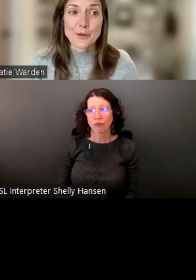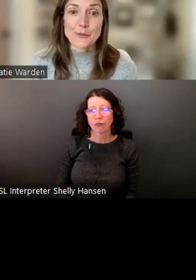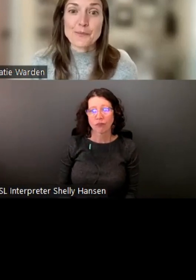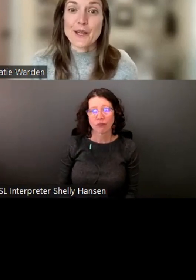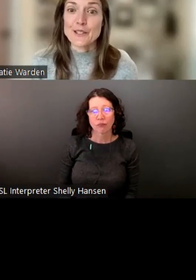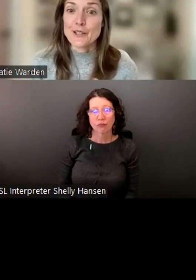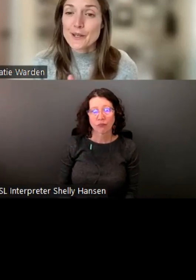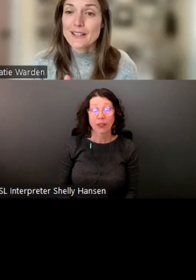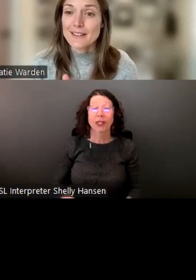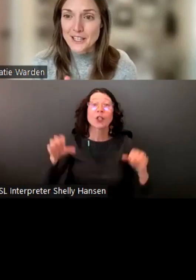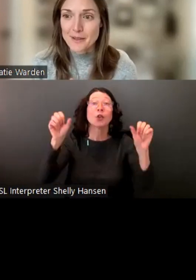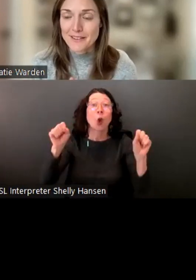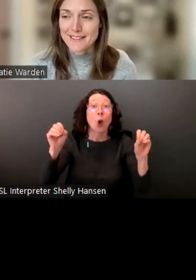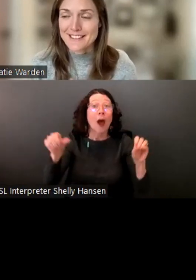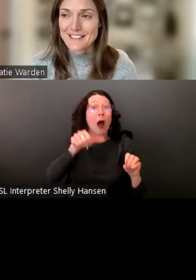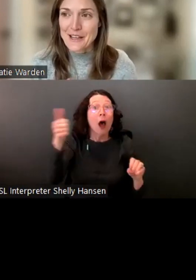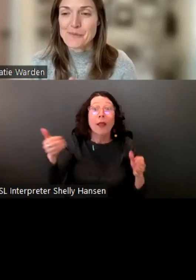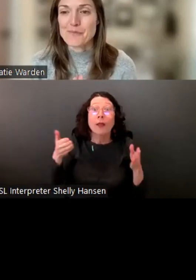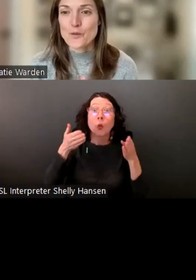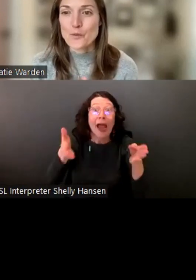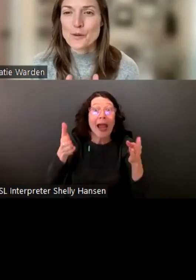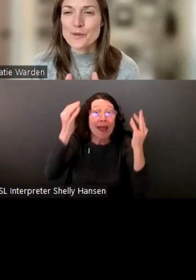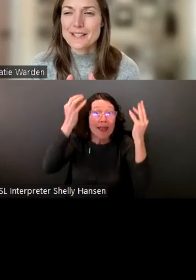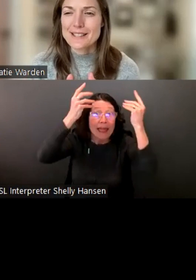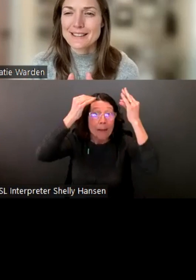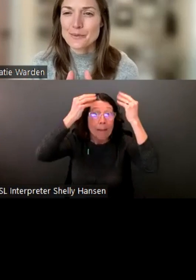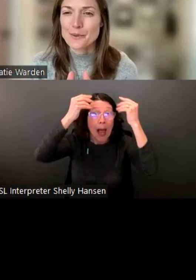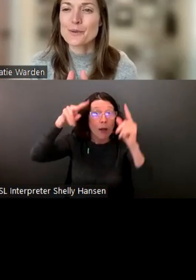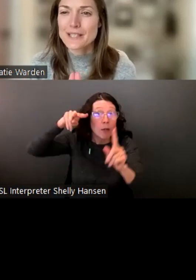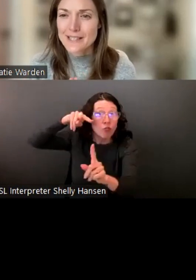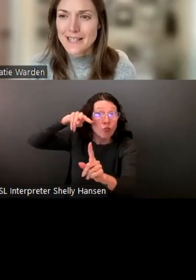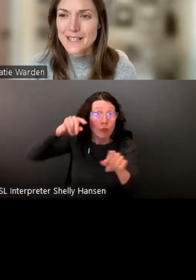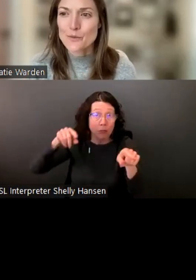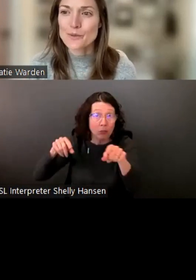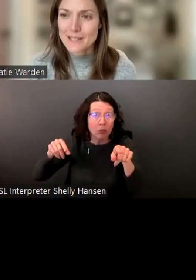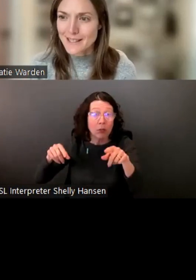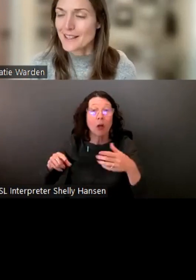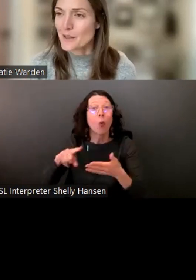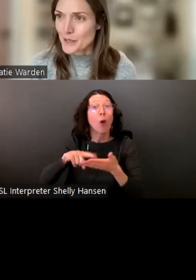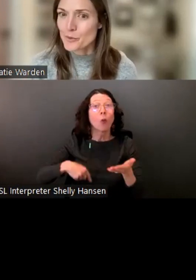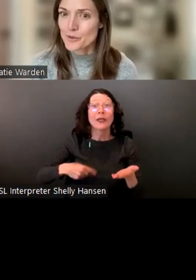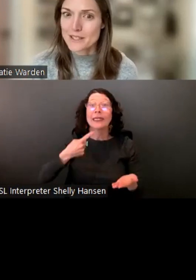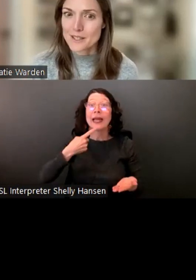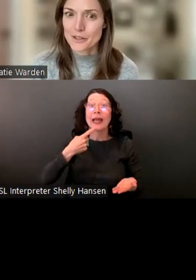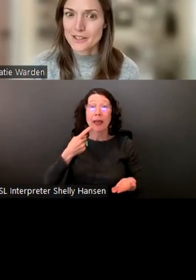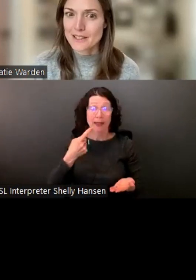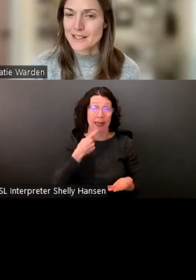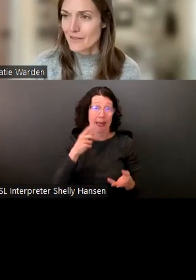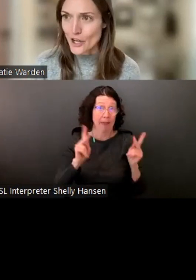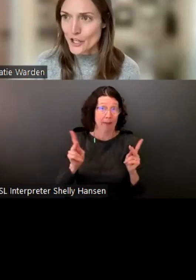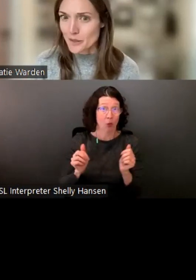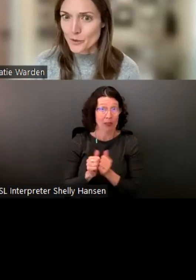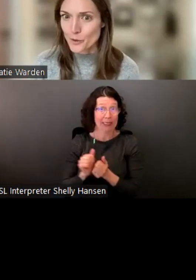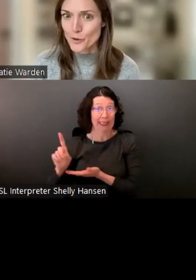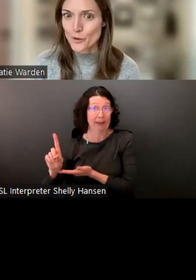So another way to think about this, what we're saying when we say that people with disabilities have non-typical